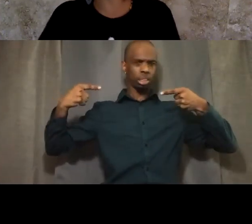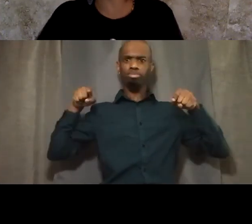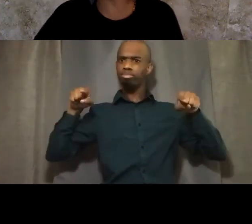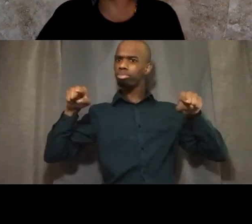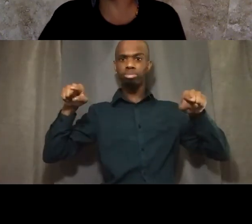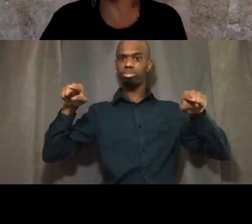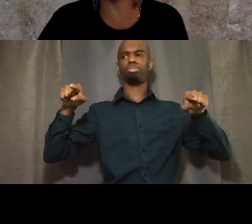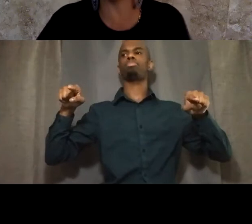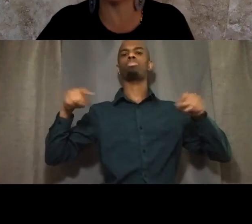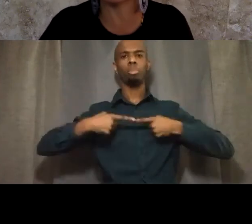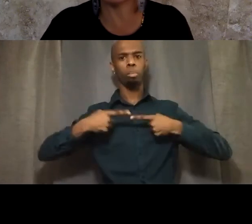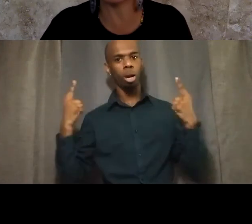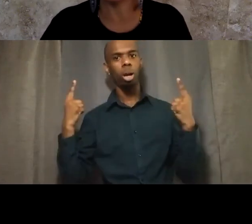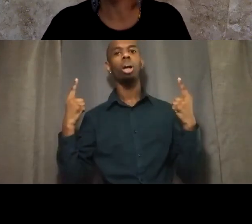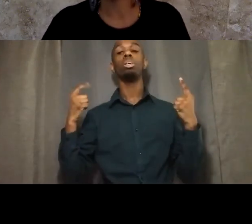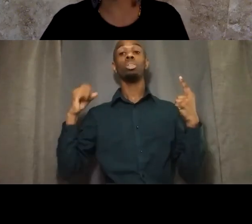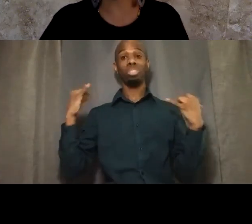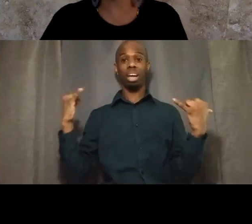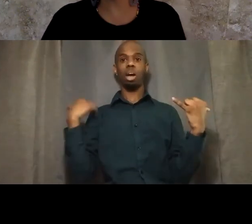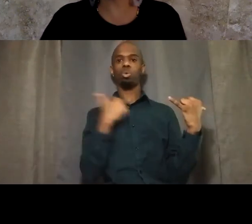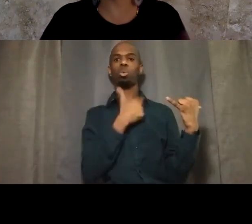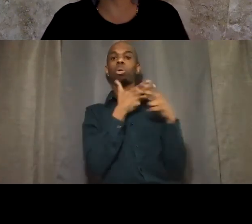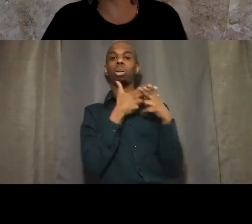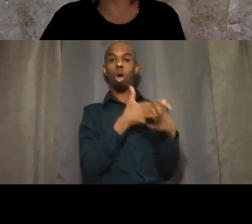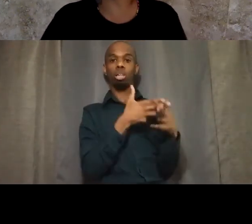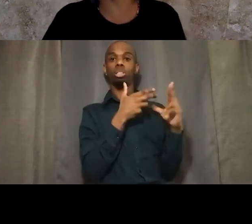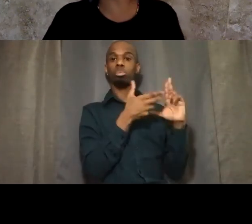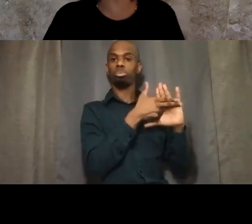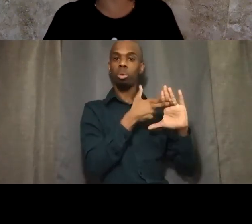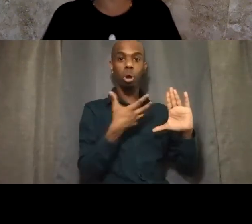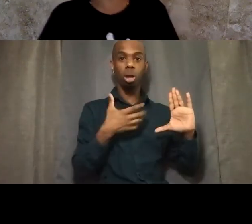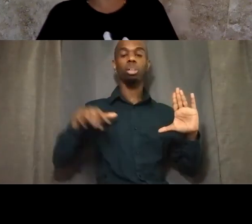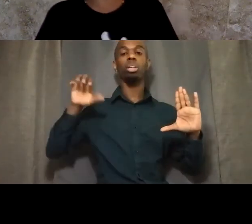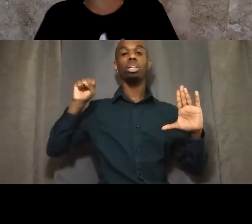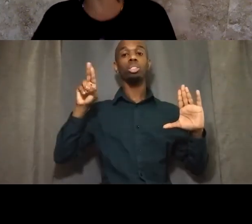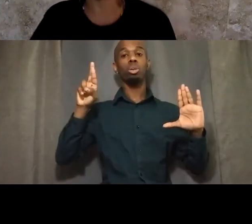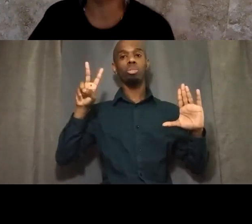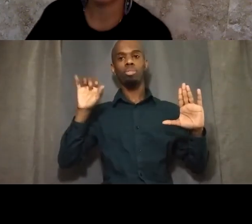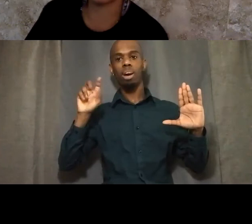Survival Pending Revolution. So when we began to partner with OneUnited Bank,